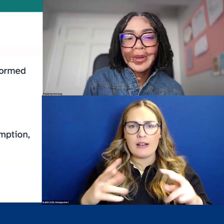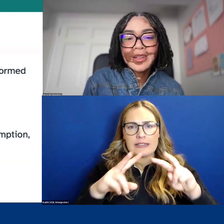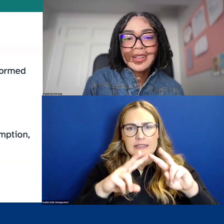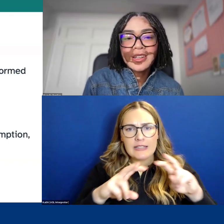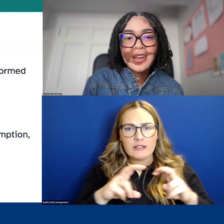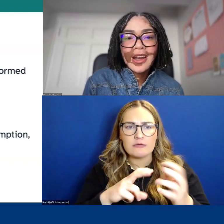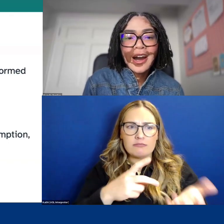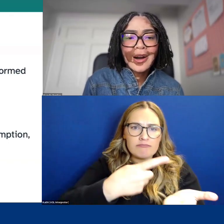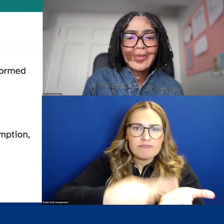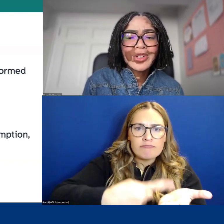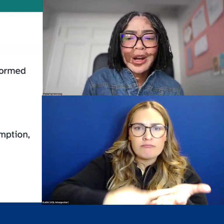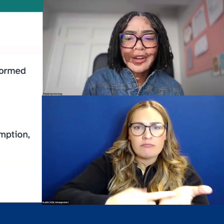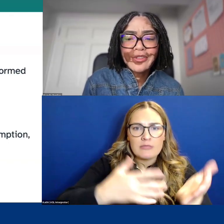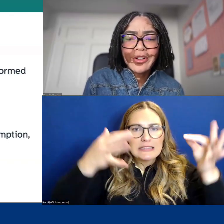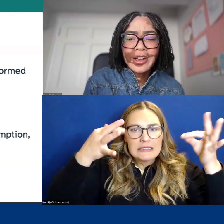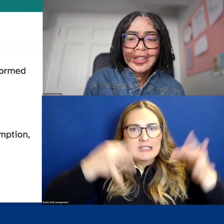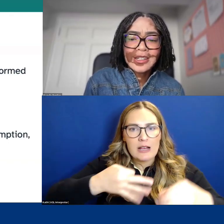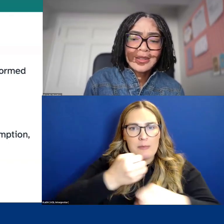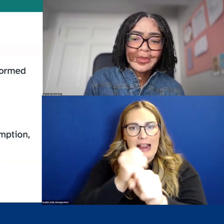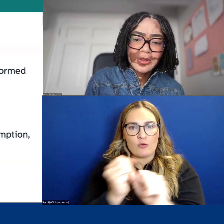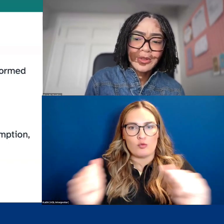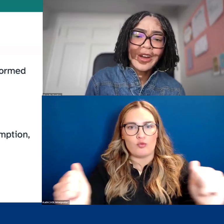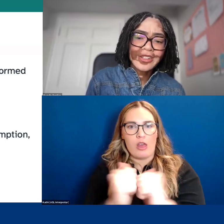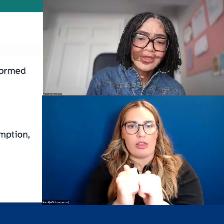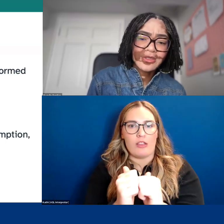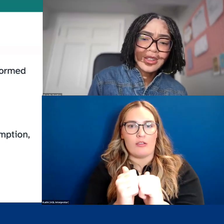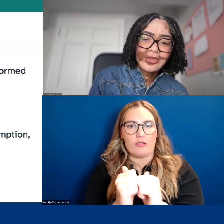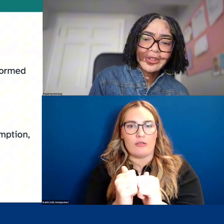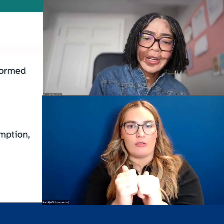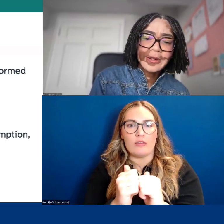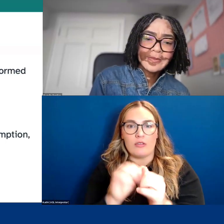ability to try for an accessible vaginal delivery.